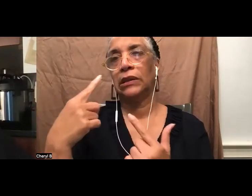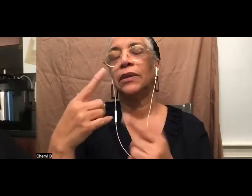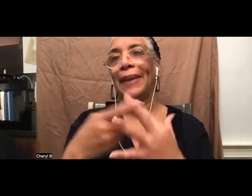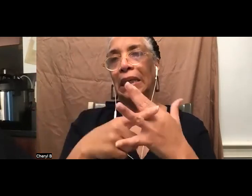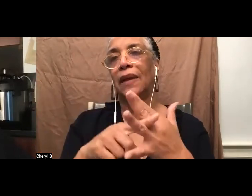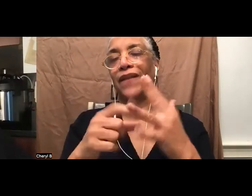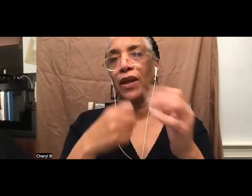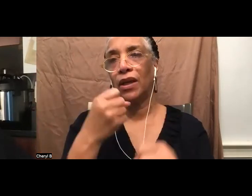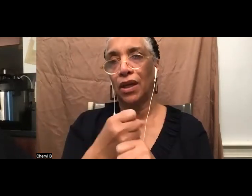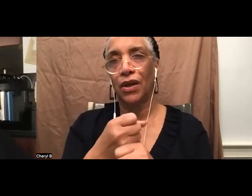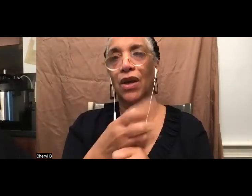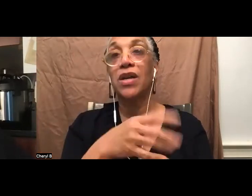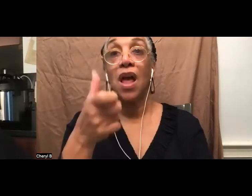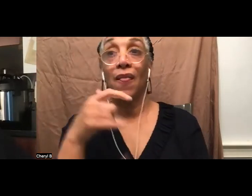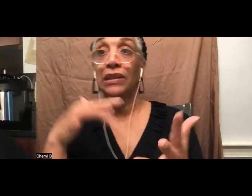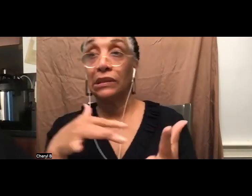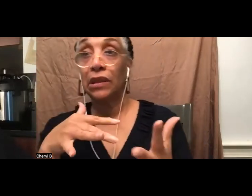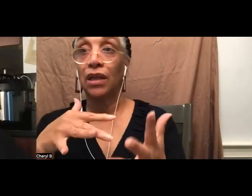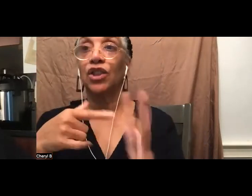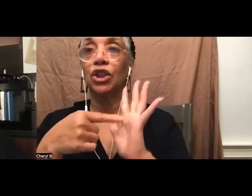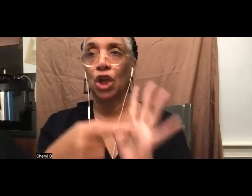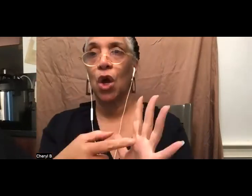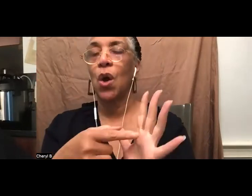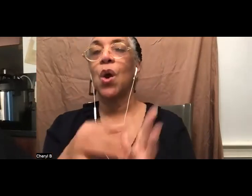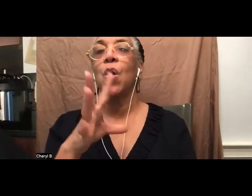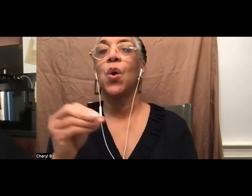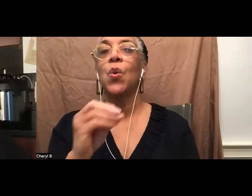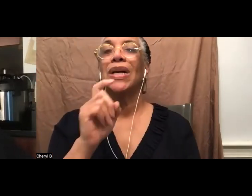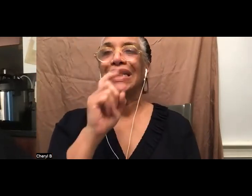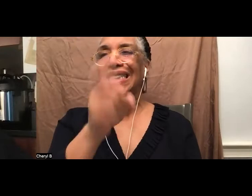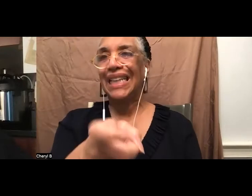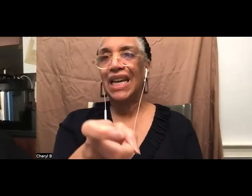US oil and gas industry a windfall of $37-$126 billion